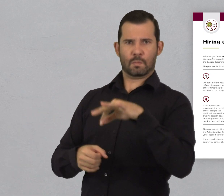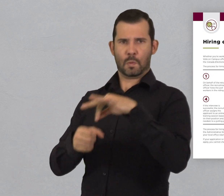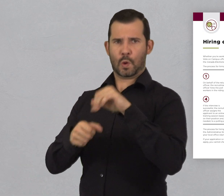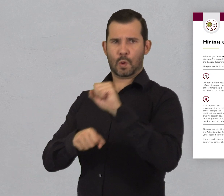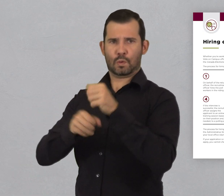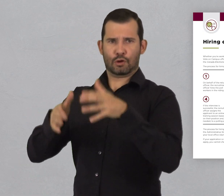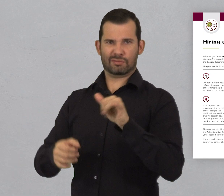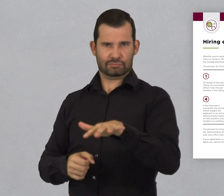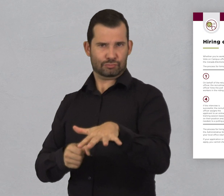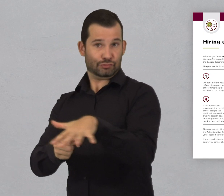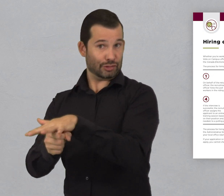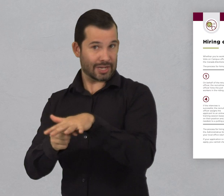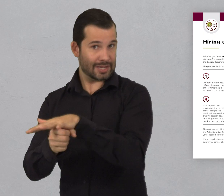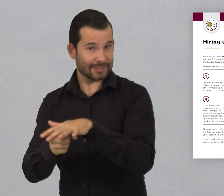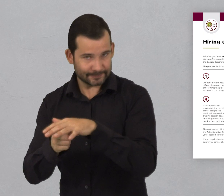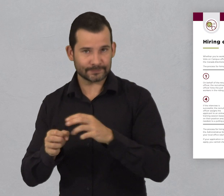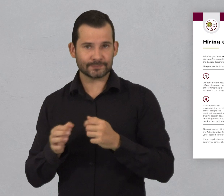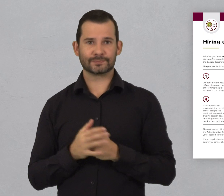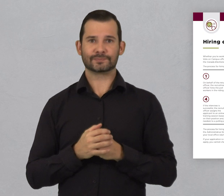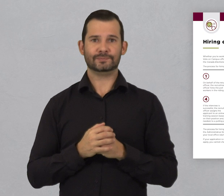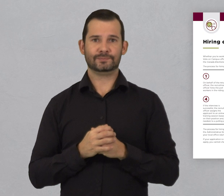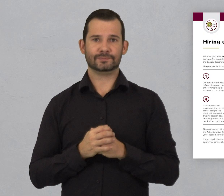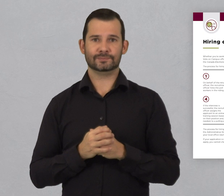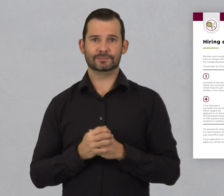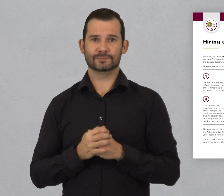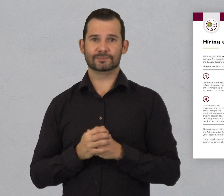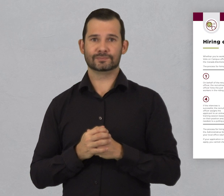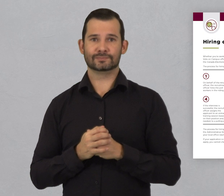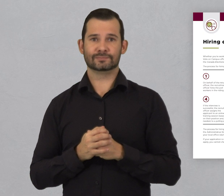the recruitment officer hires the poll workers in the riding.